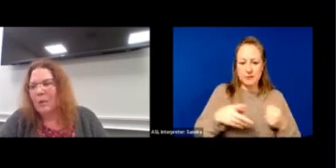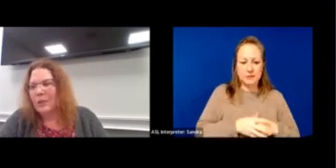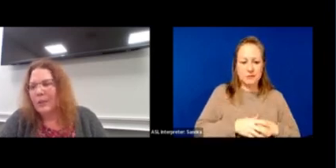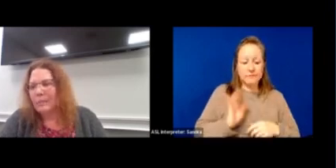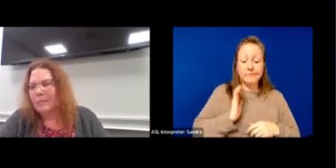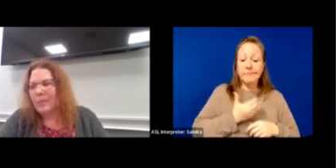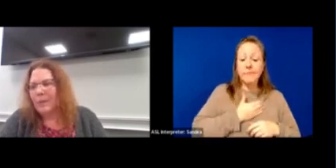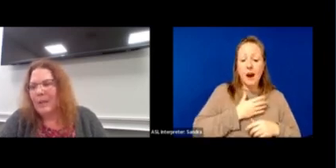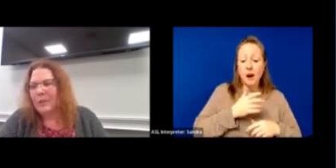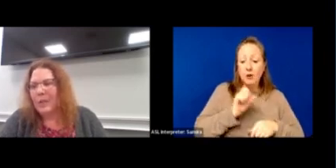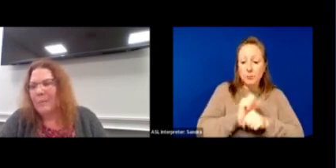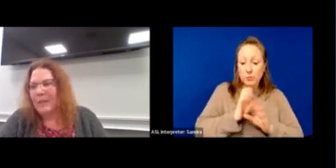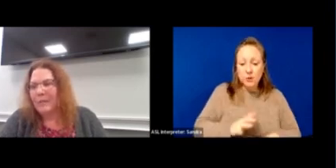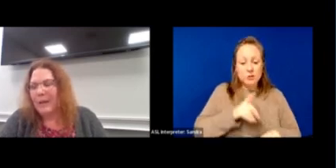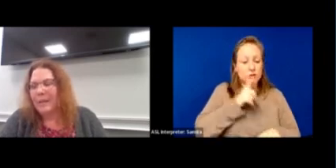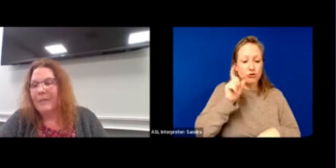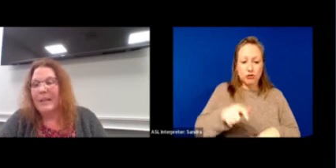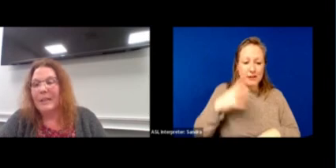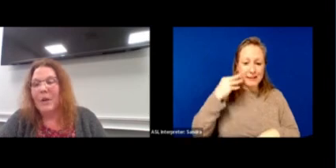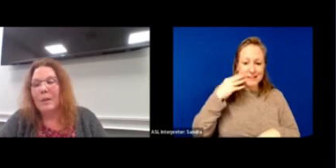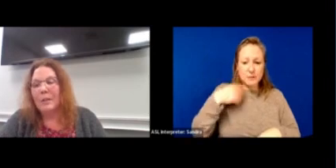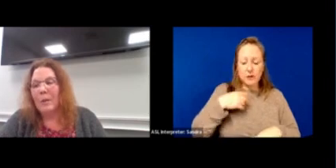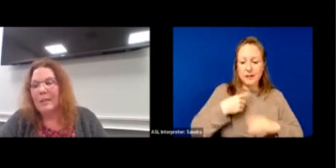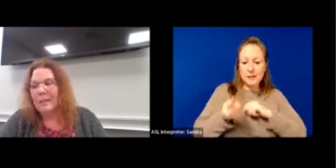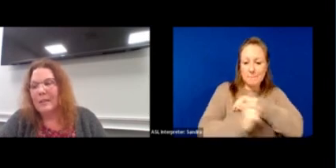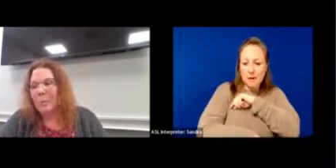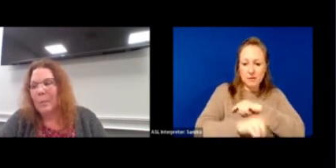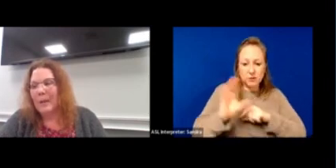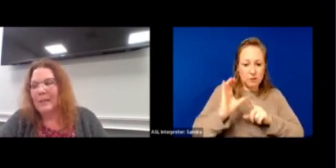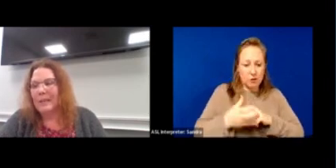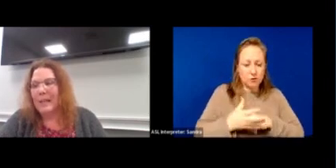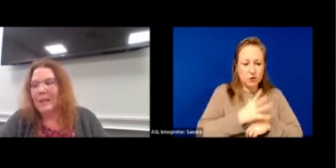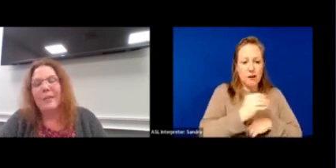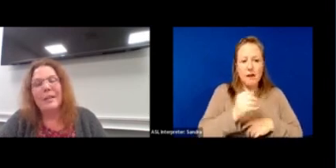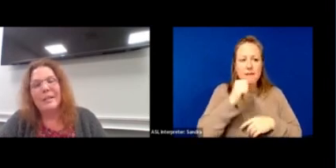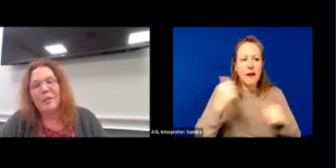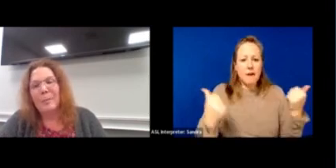culture. They should not be afraid of negative consequences, because it sacrifices their